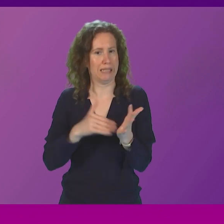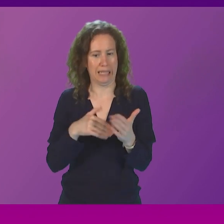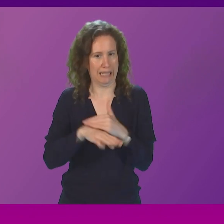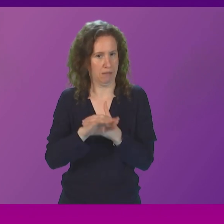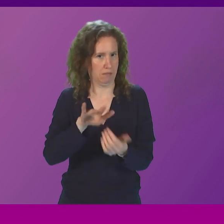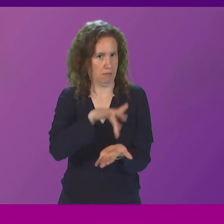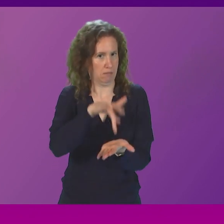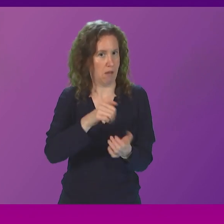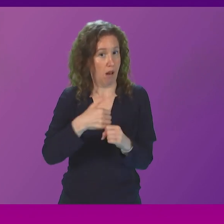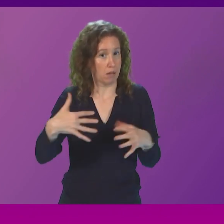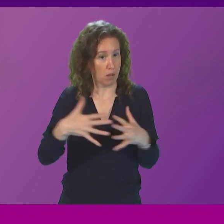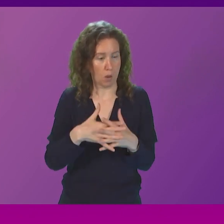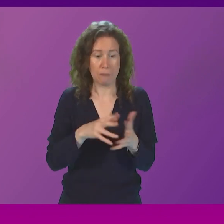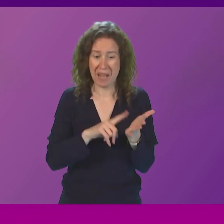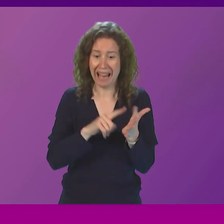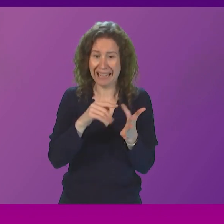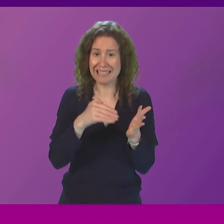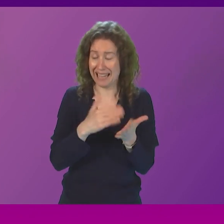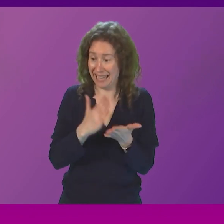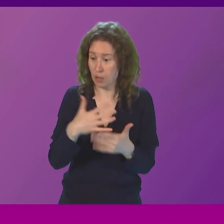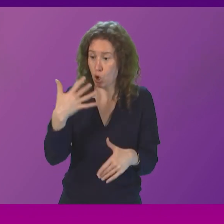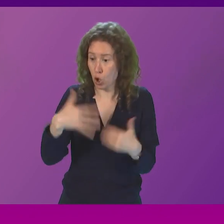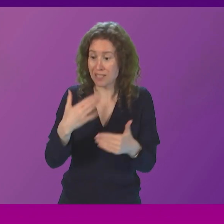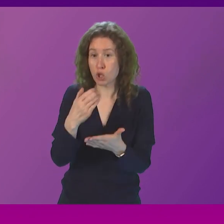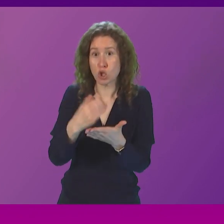The LEZ is damaging charities’ ability to function.